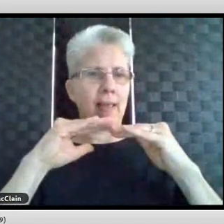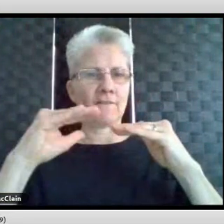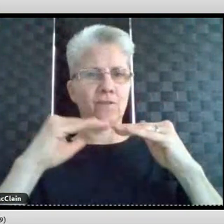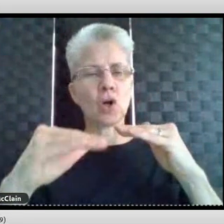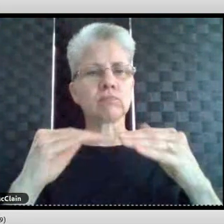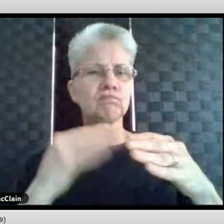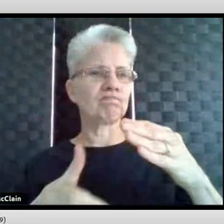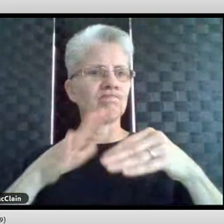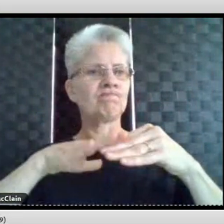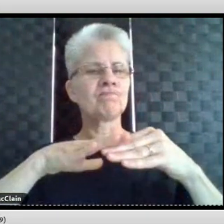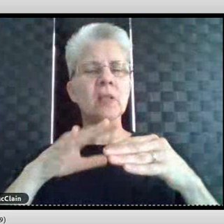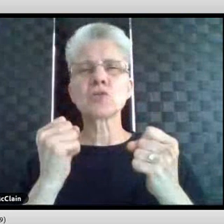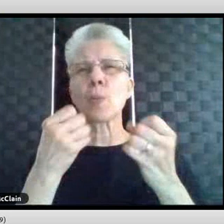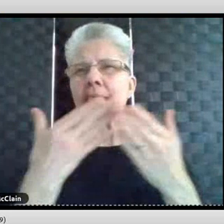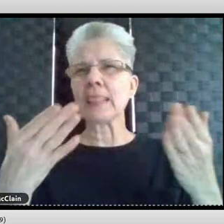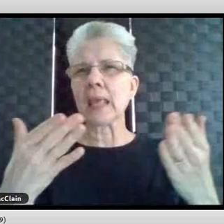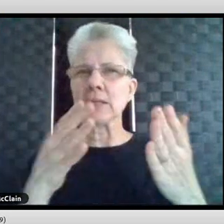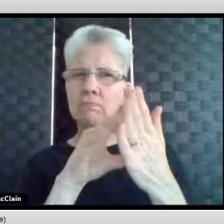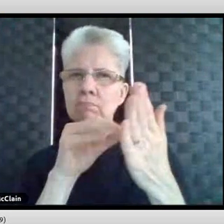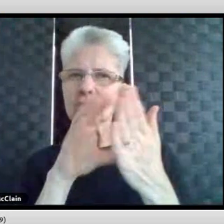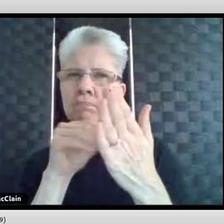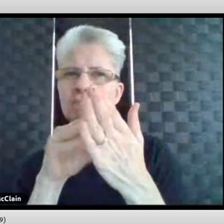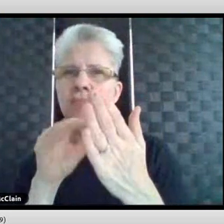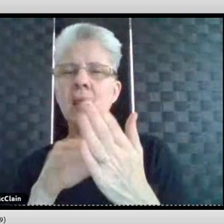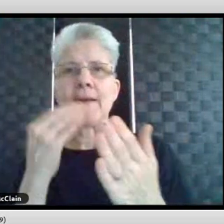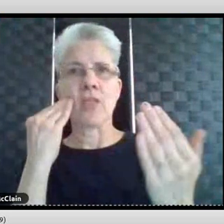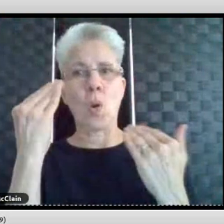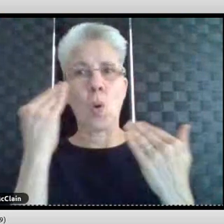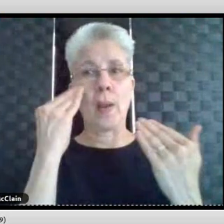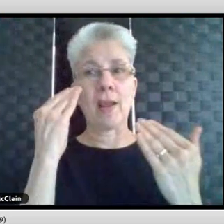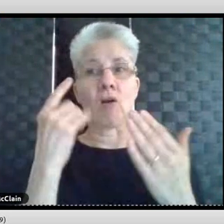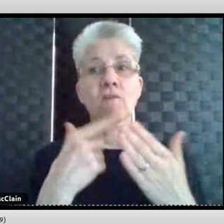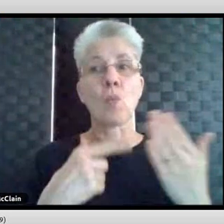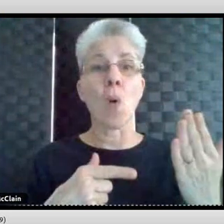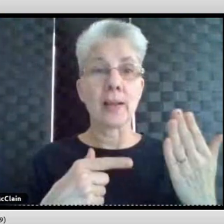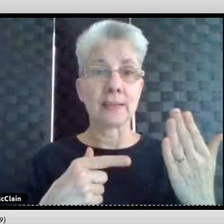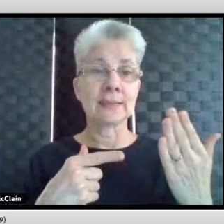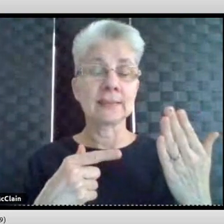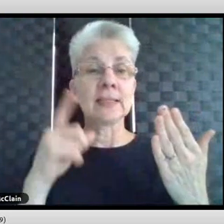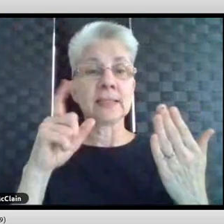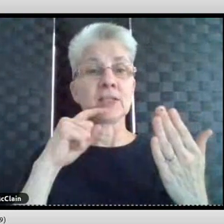it's gonna help so many things if they're aware of what needs to be done